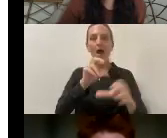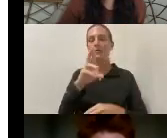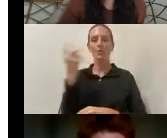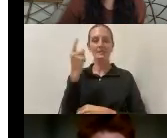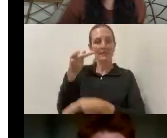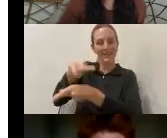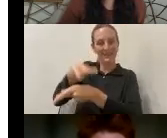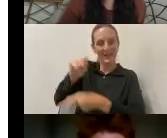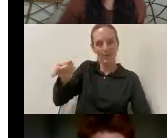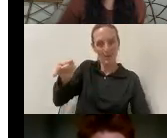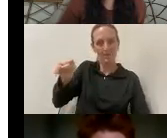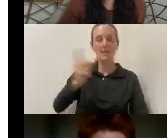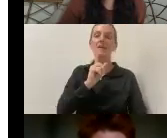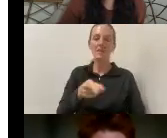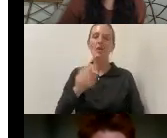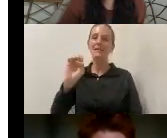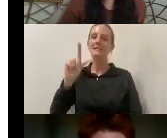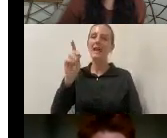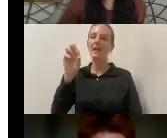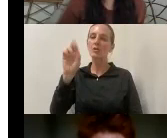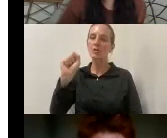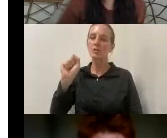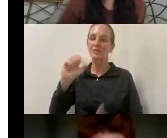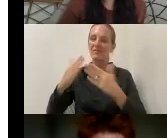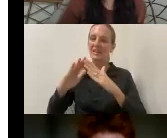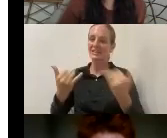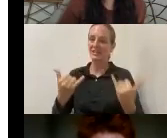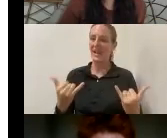There is an Elders village right now, but there is no transport back into different